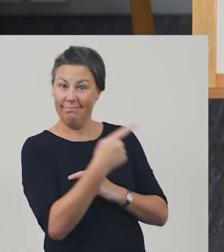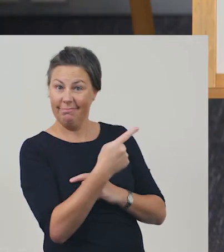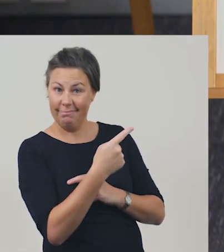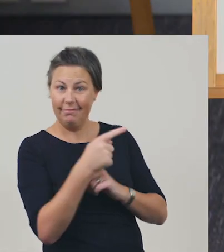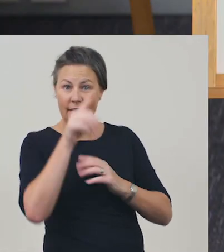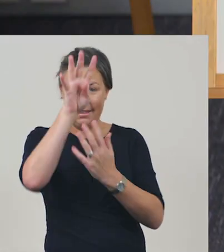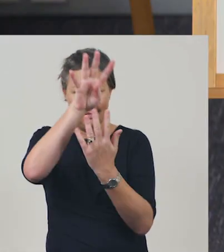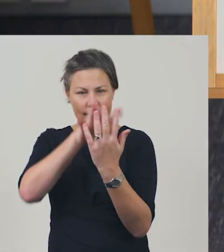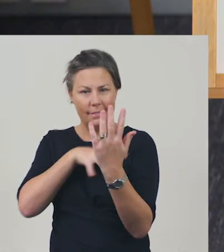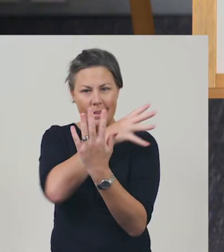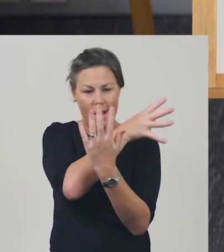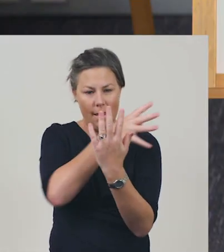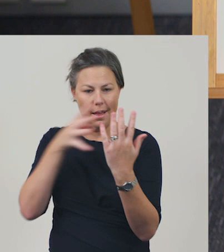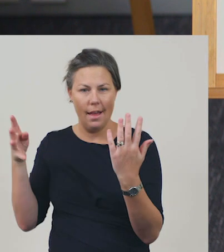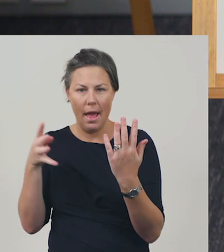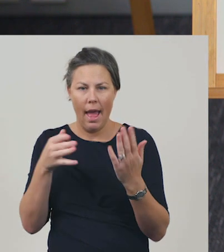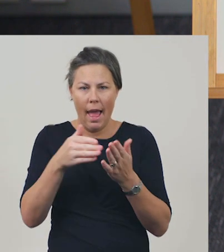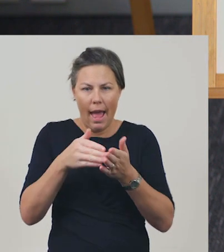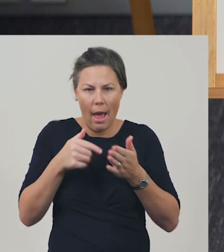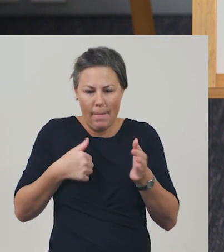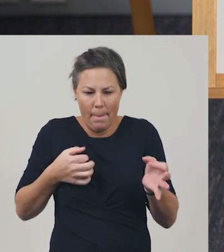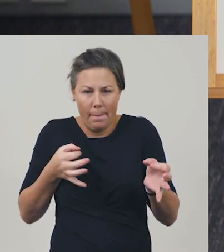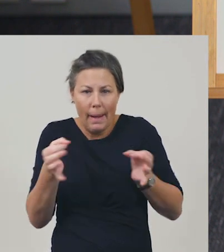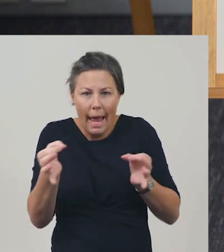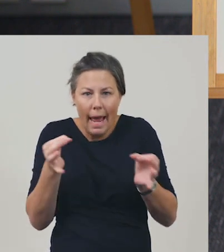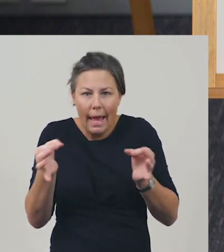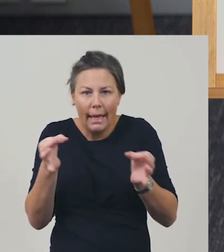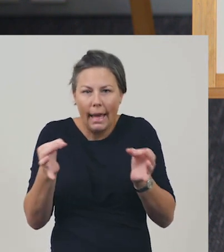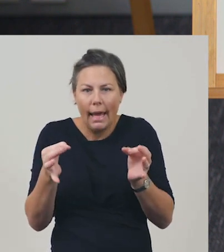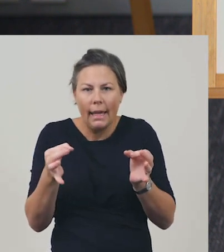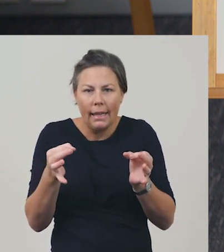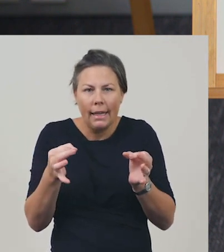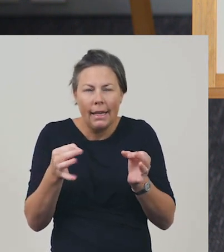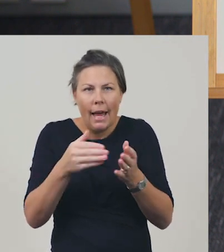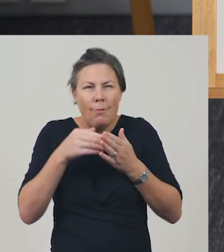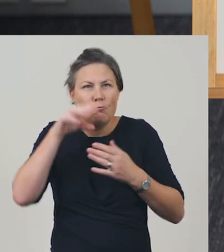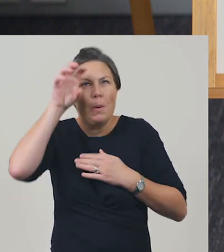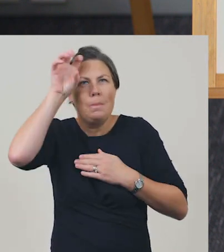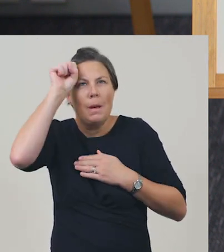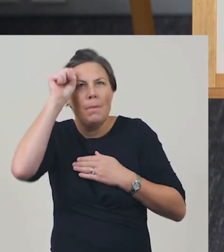A retell planner helps us to write and draw the events of the story in the correct order.